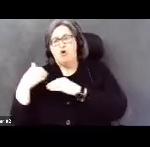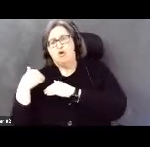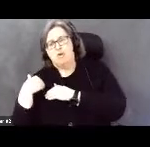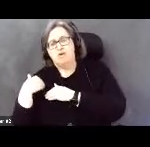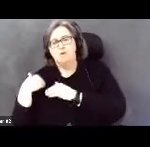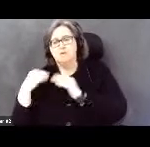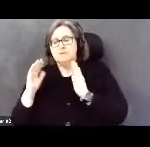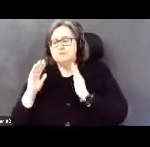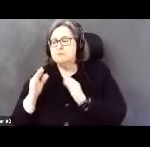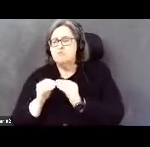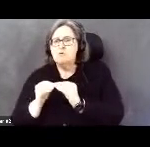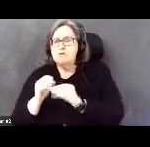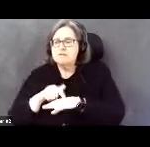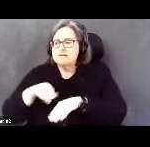time in care giving, and have